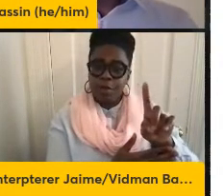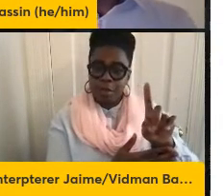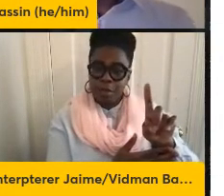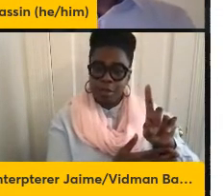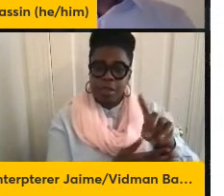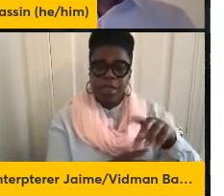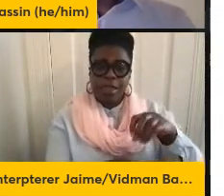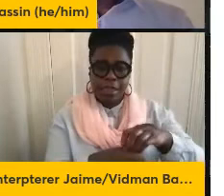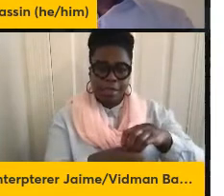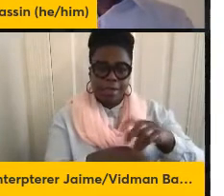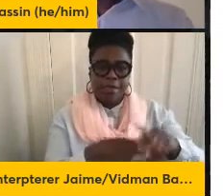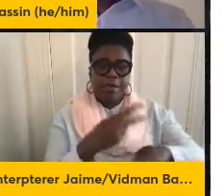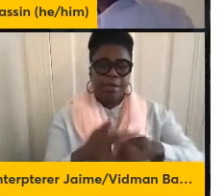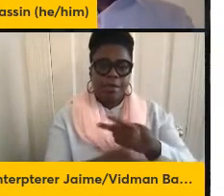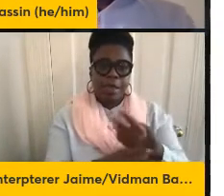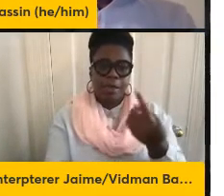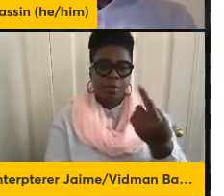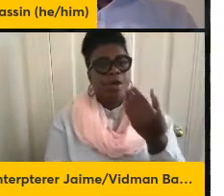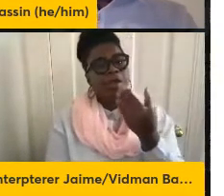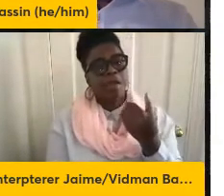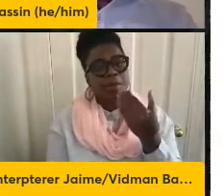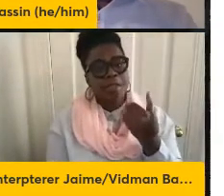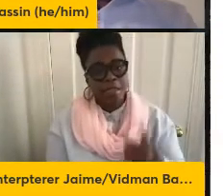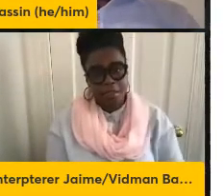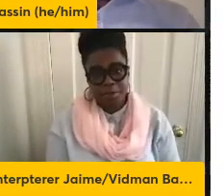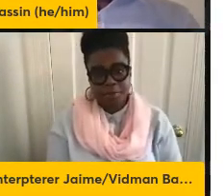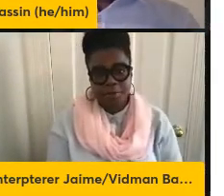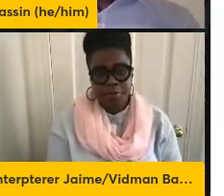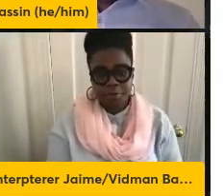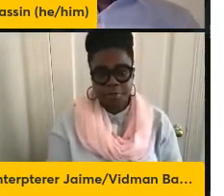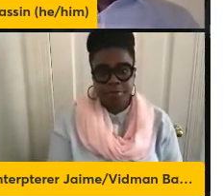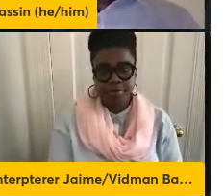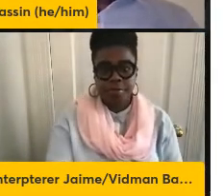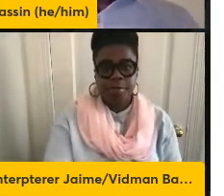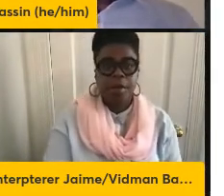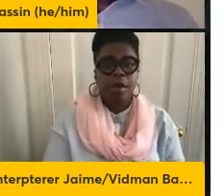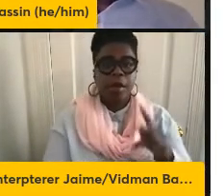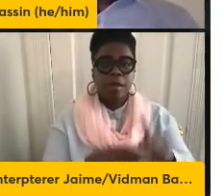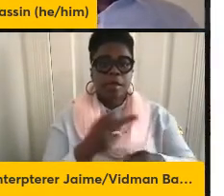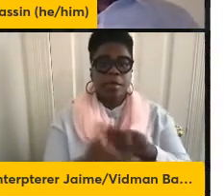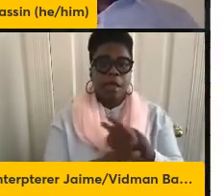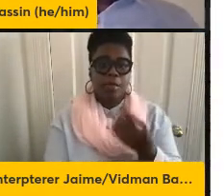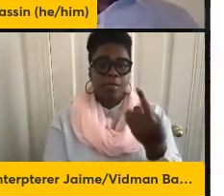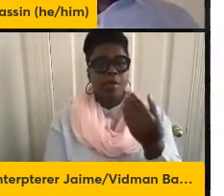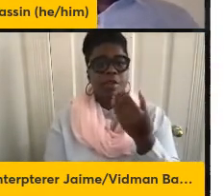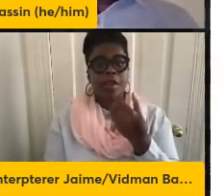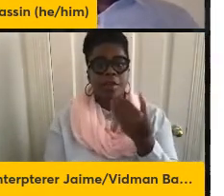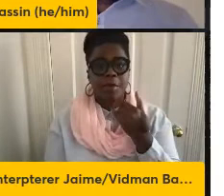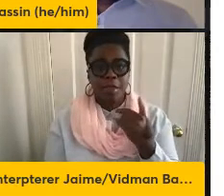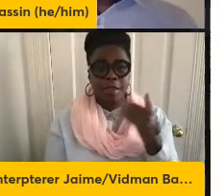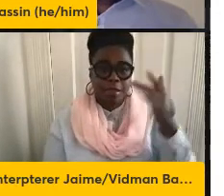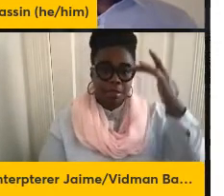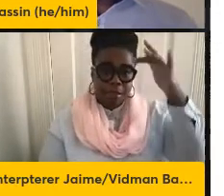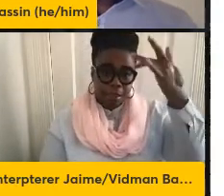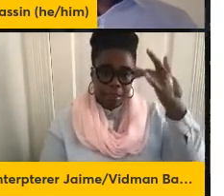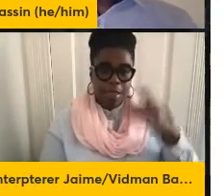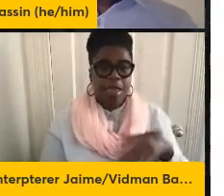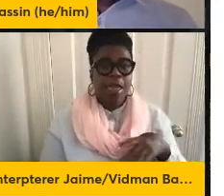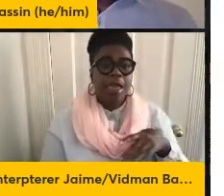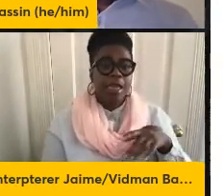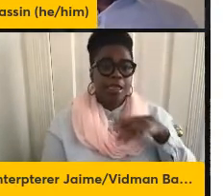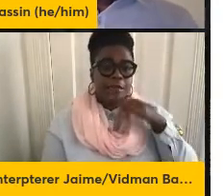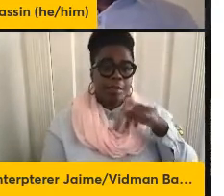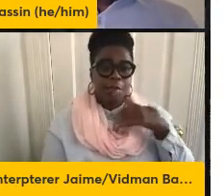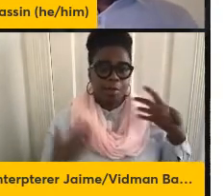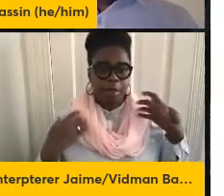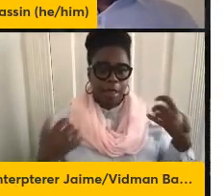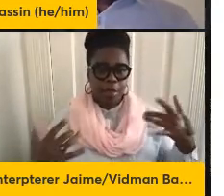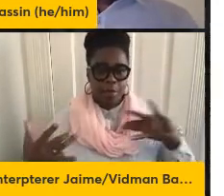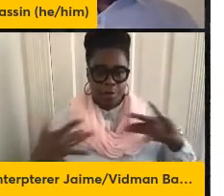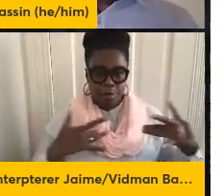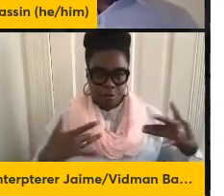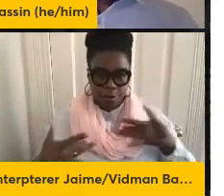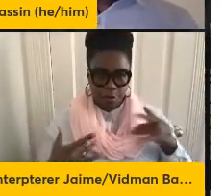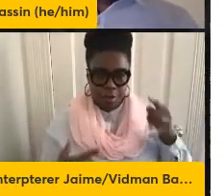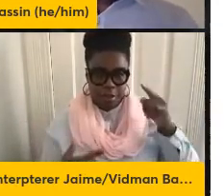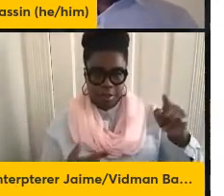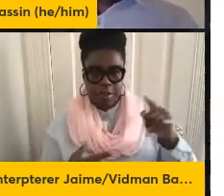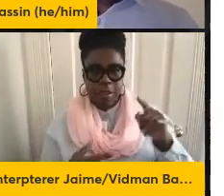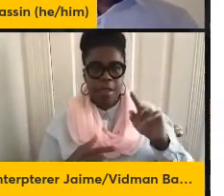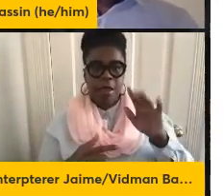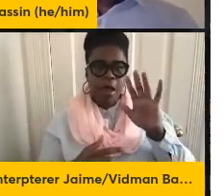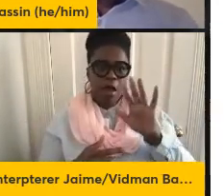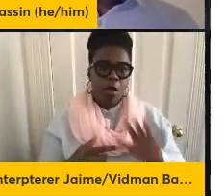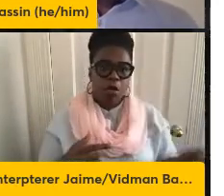diabetes. So, type one diabetes is a disease is a public health concern. This disease is estimated to affect Around 400,000